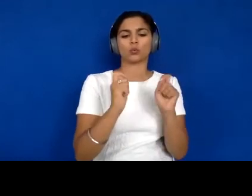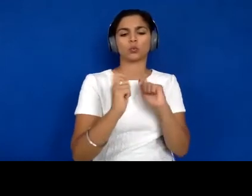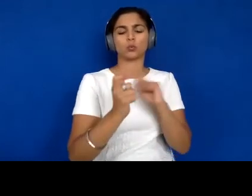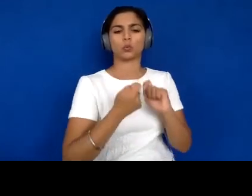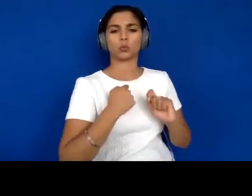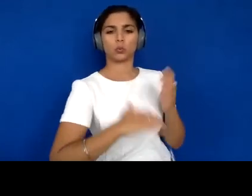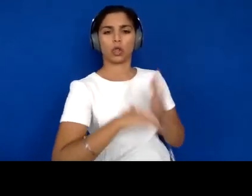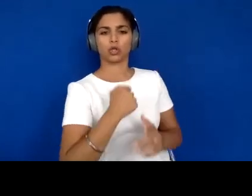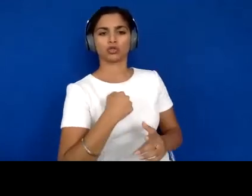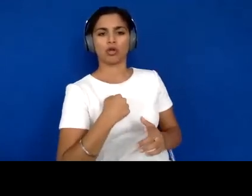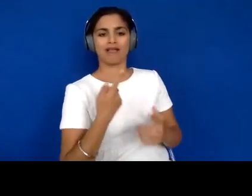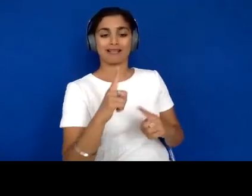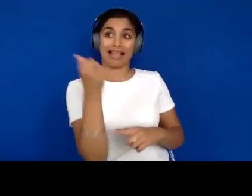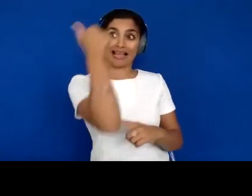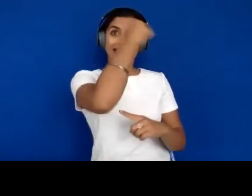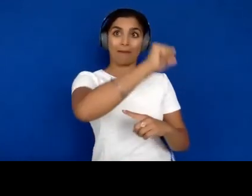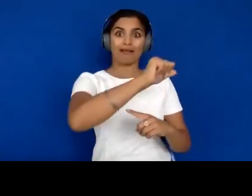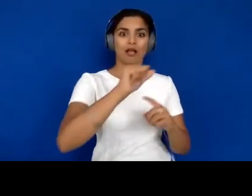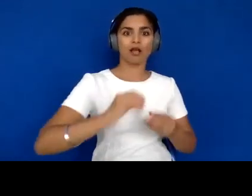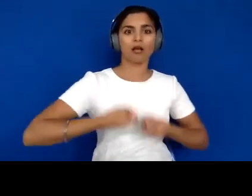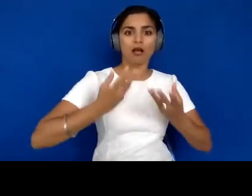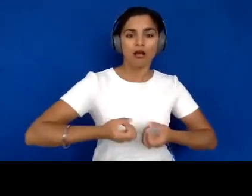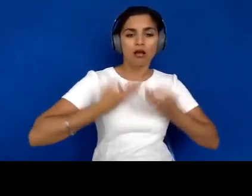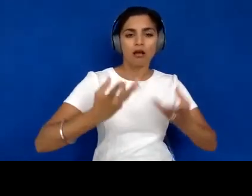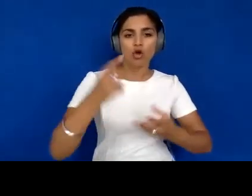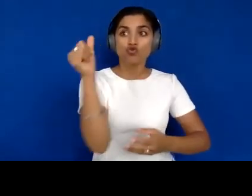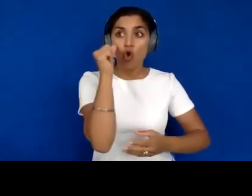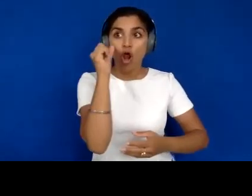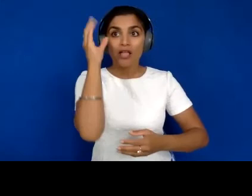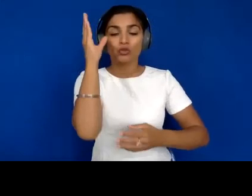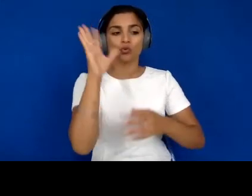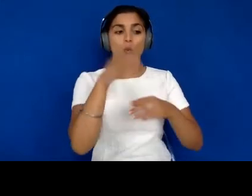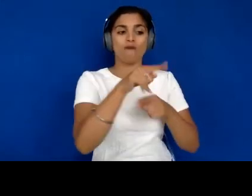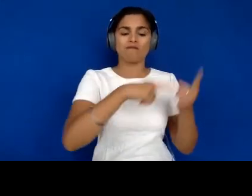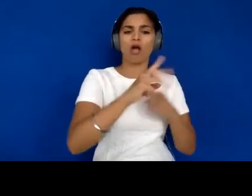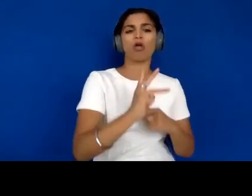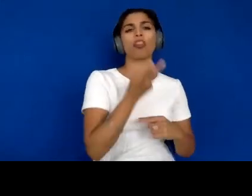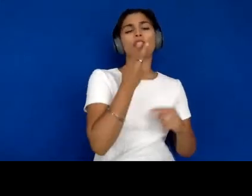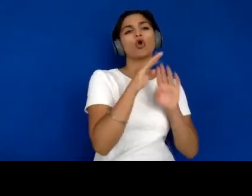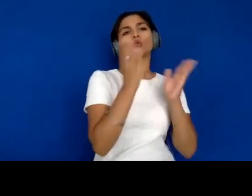knowledge about those located in the third world she argues textual